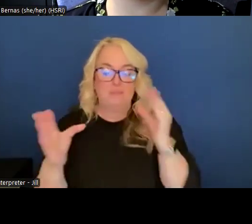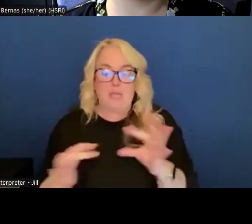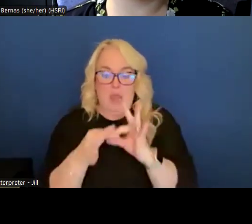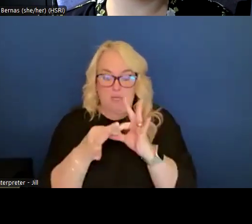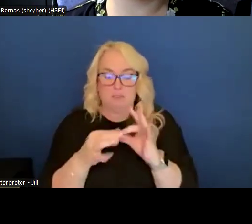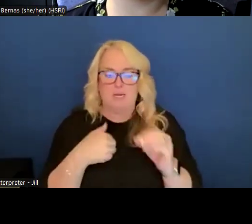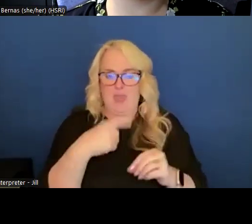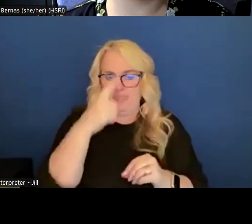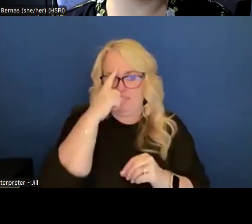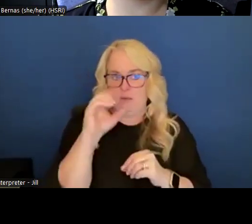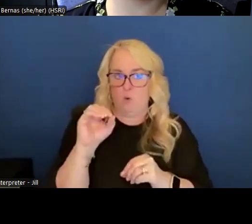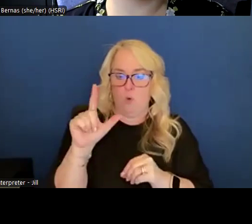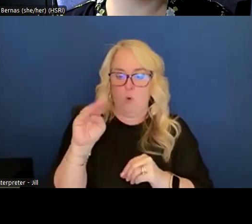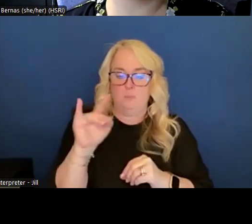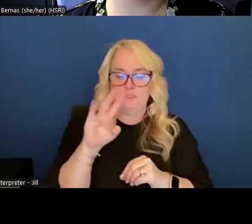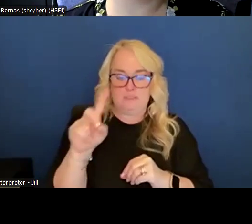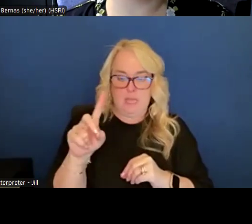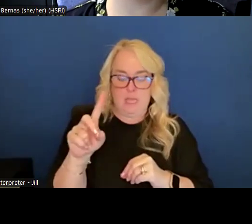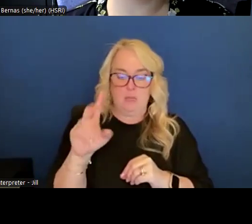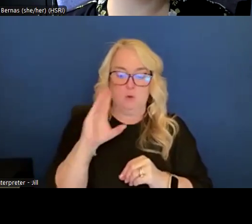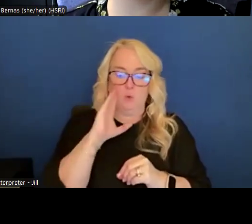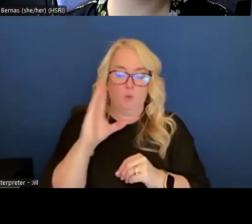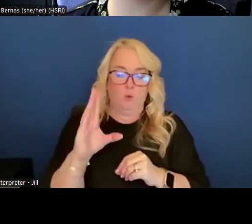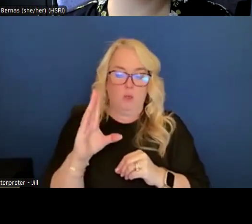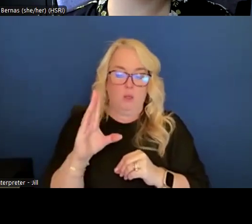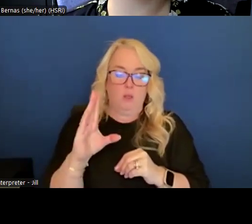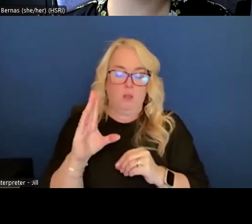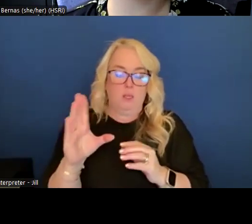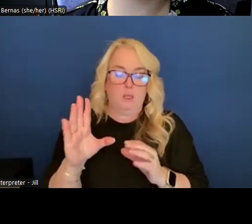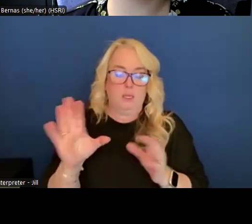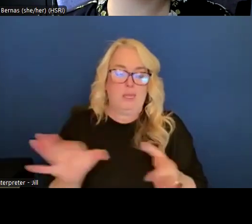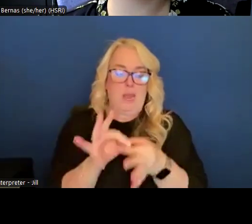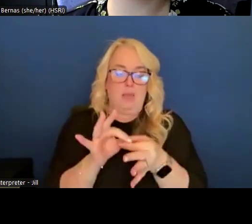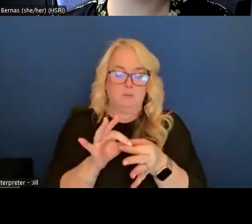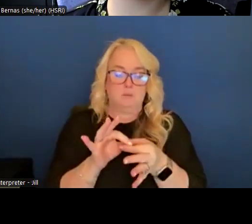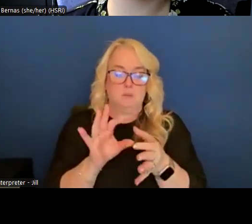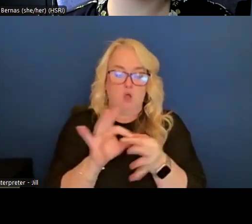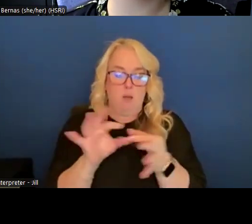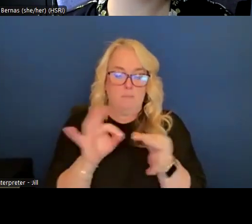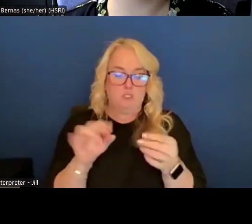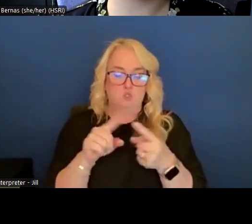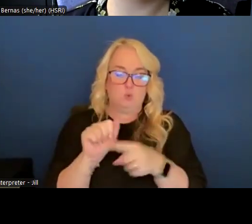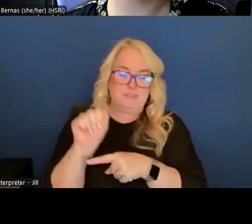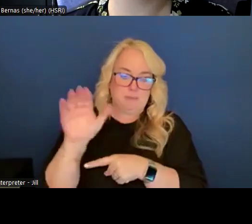does this, as well―they'll collect a lot of people's comments and submit them all as one, because sometimes even